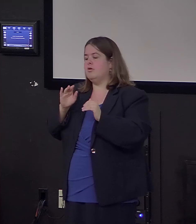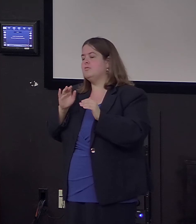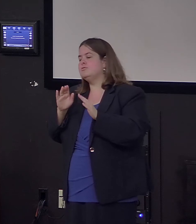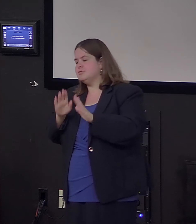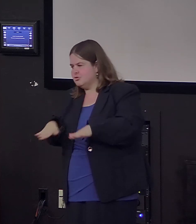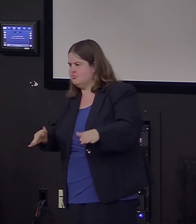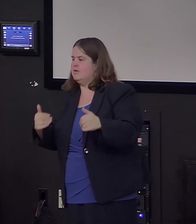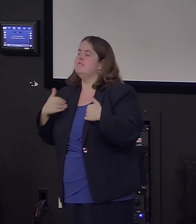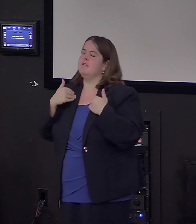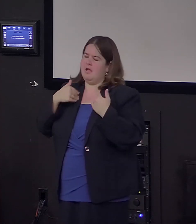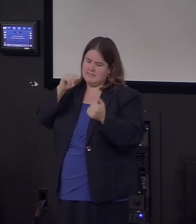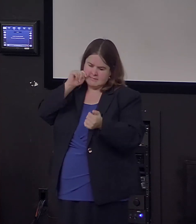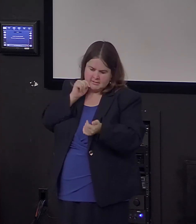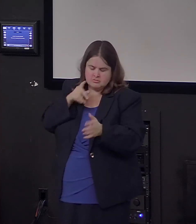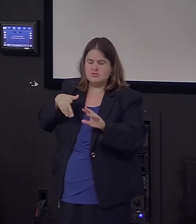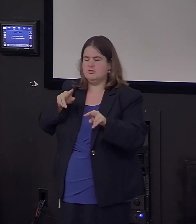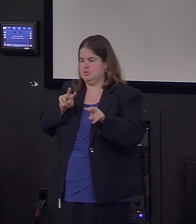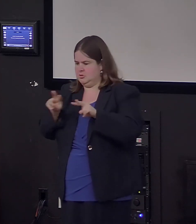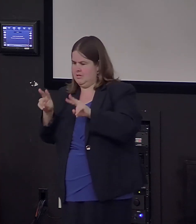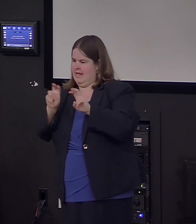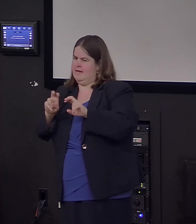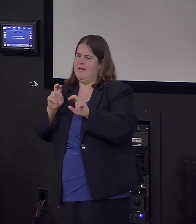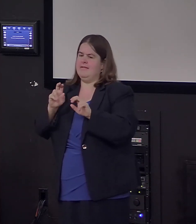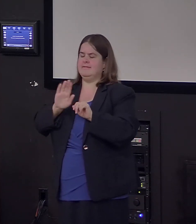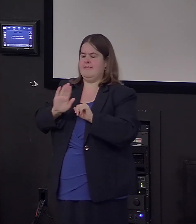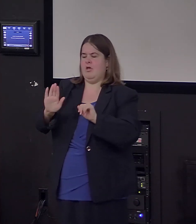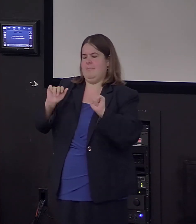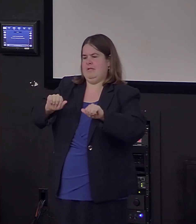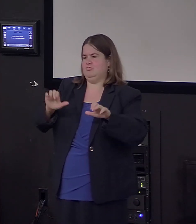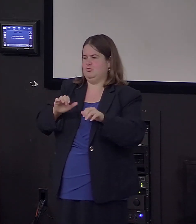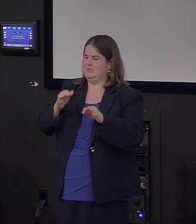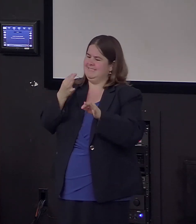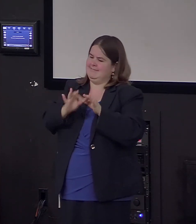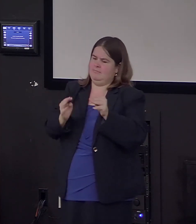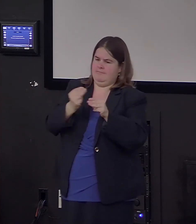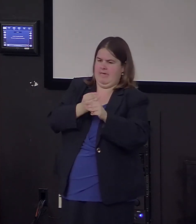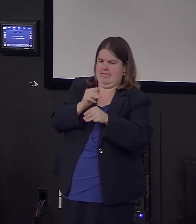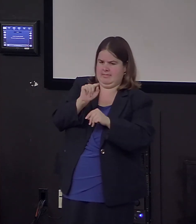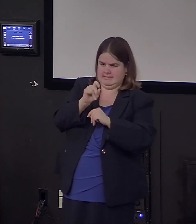in simple arithmetic tasks and compared low SCS with children